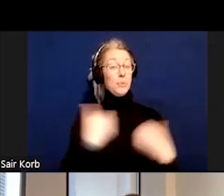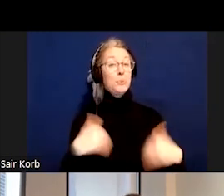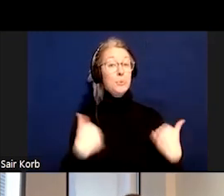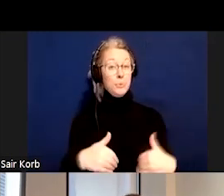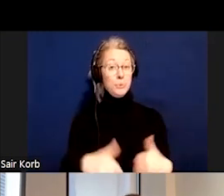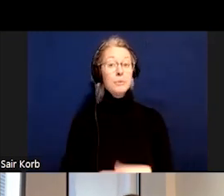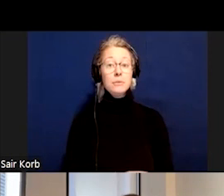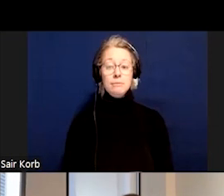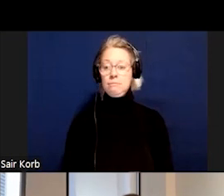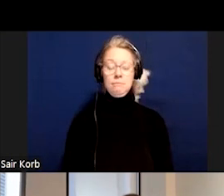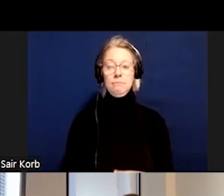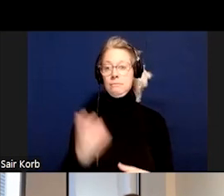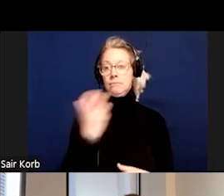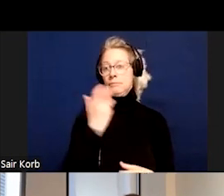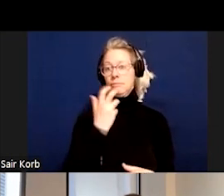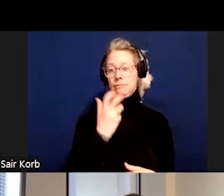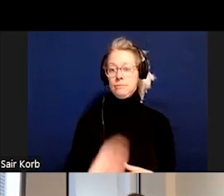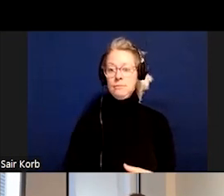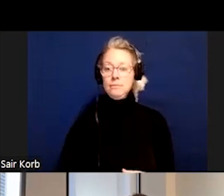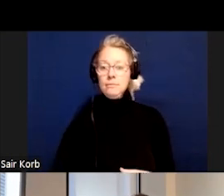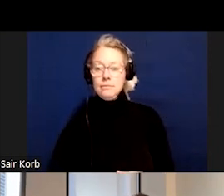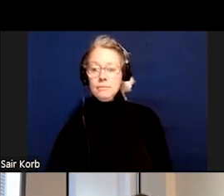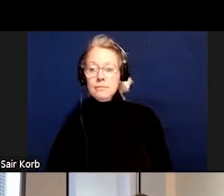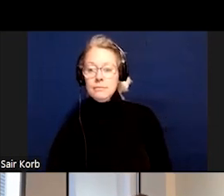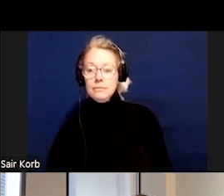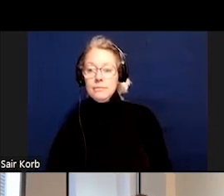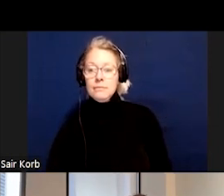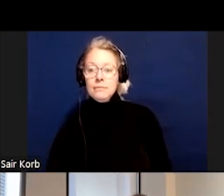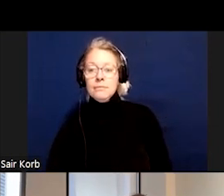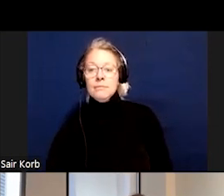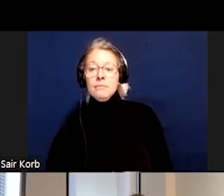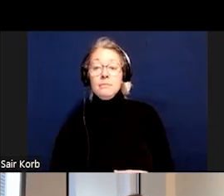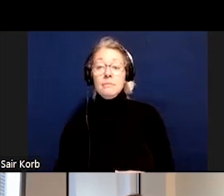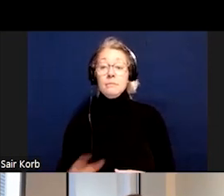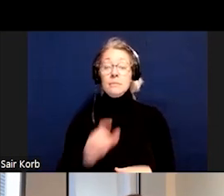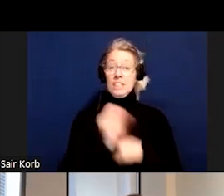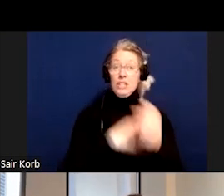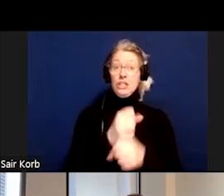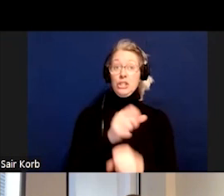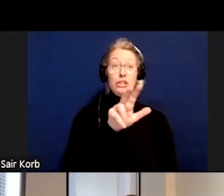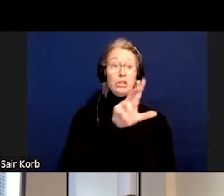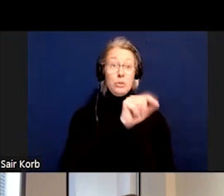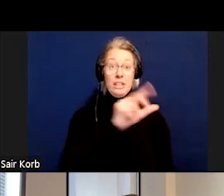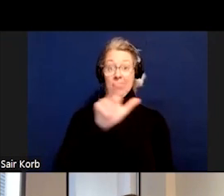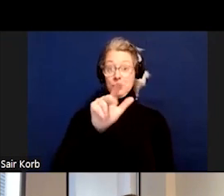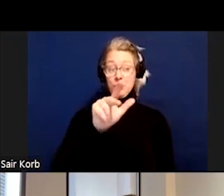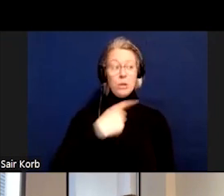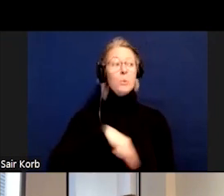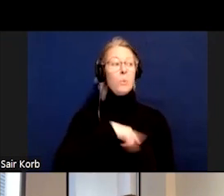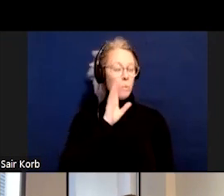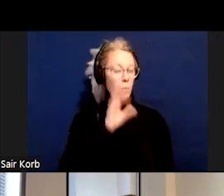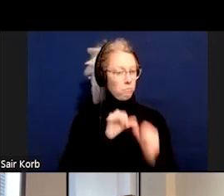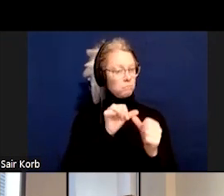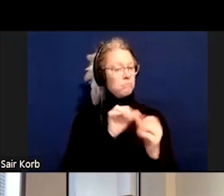so thrilling. In 2023, we look forward to continuing our outreach with the community,